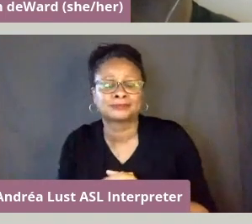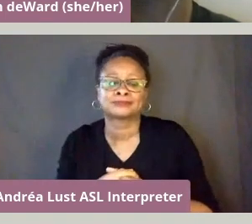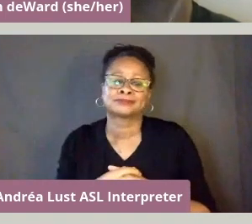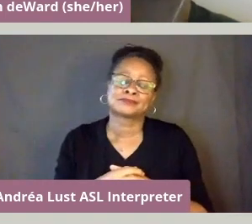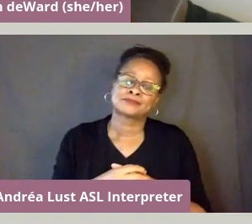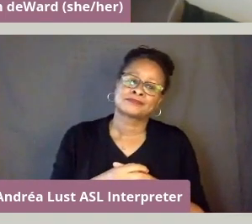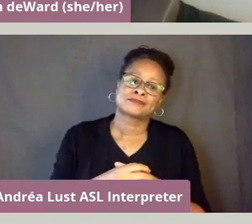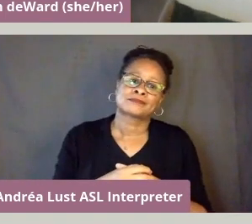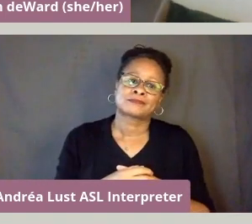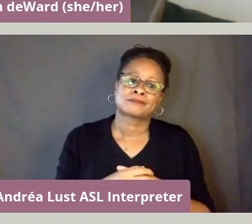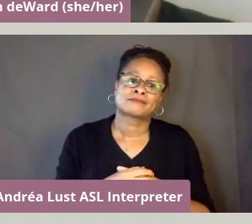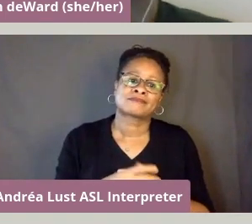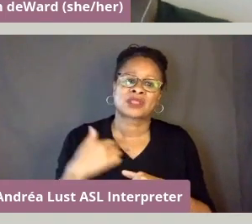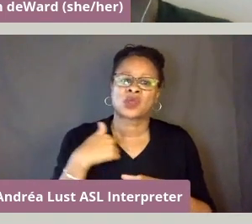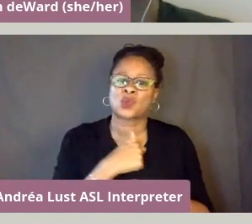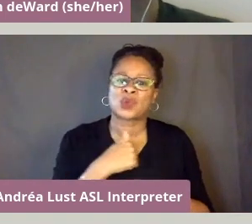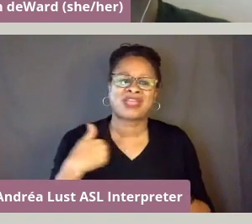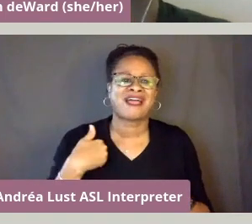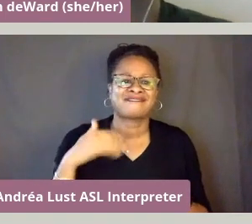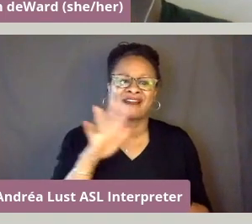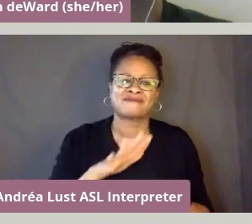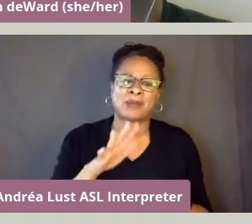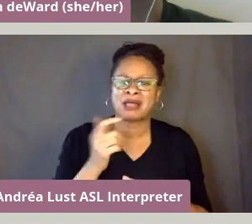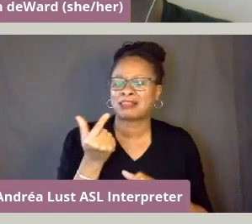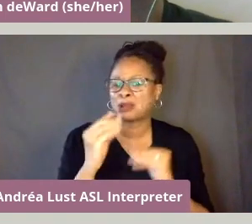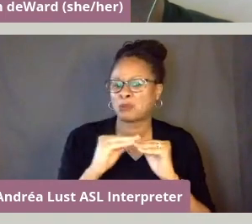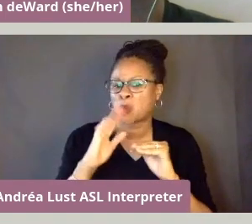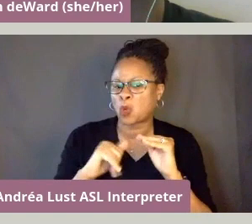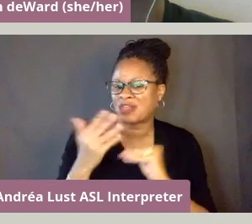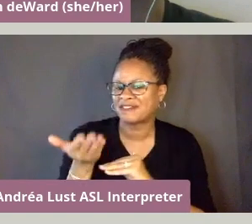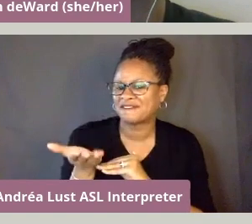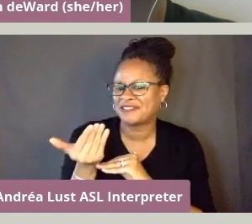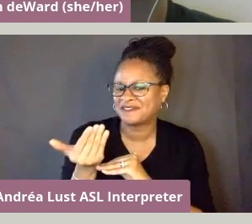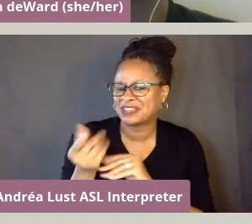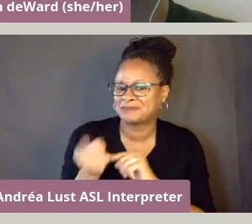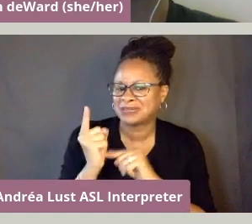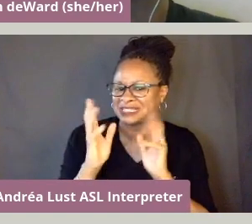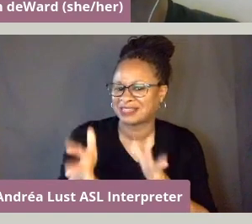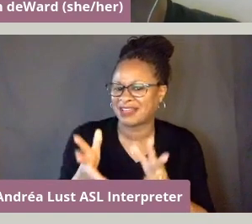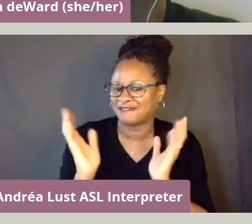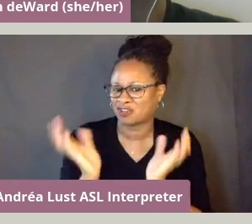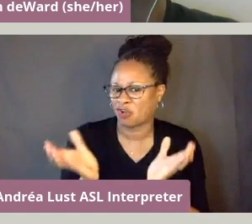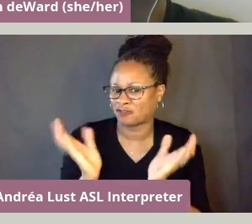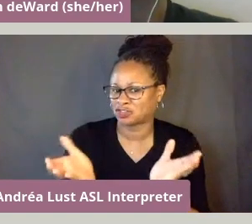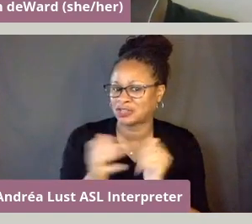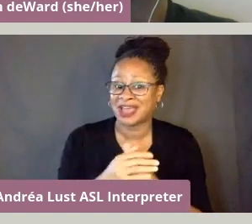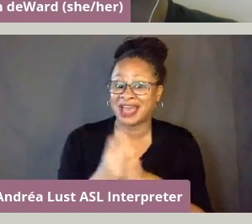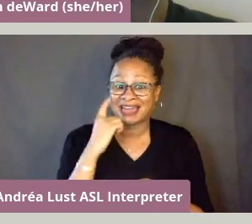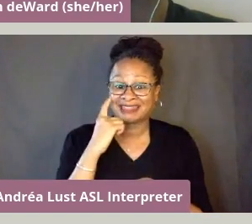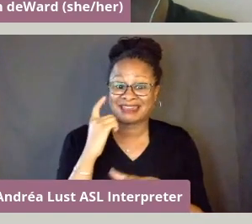We have about a little more than 15 minutes left. And I think that that, actually, that last point you've said,